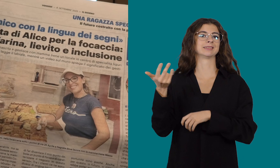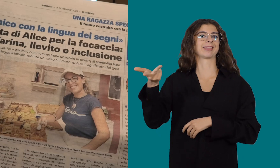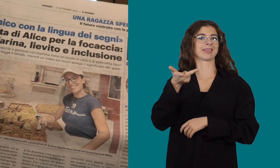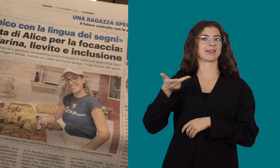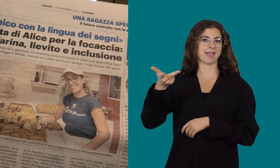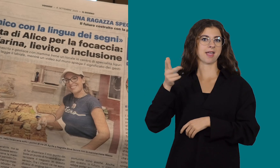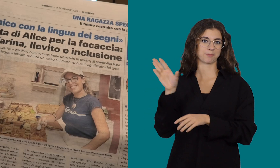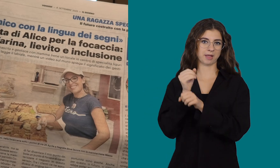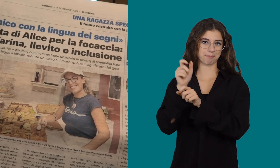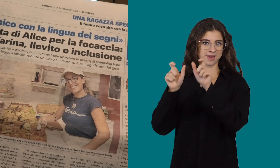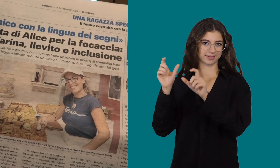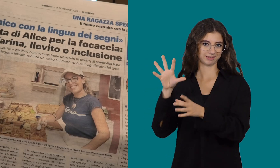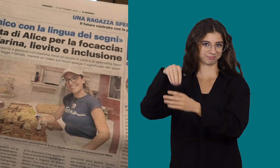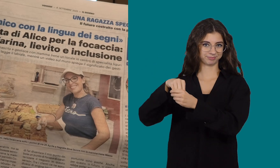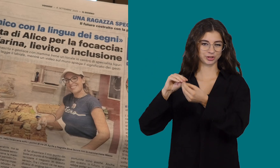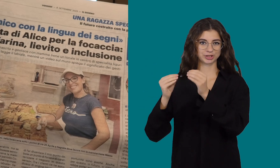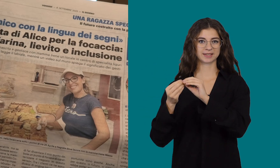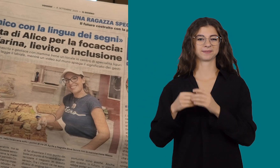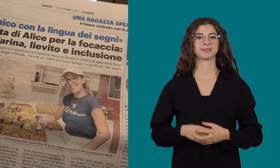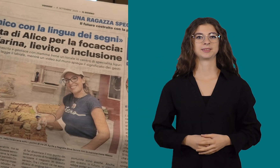Now there are three employees.